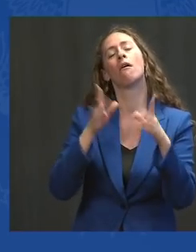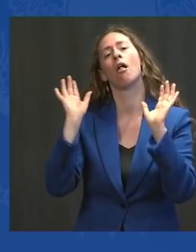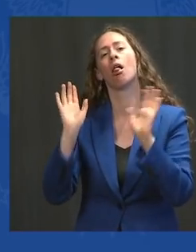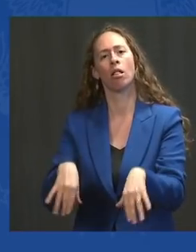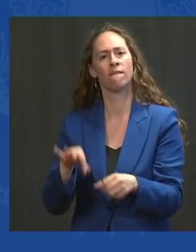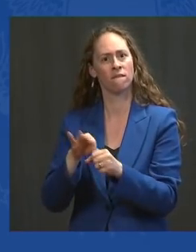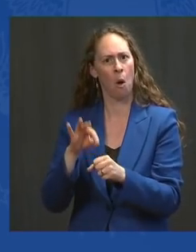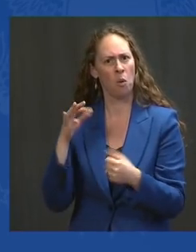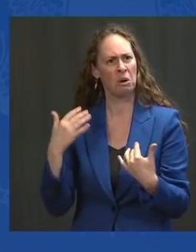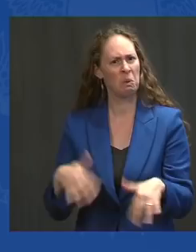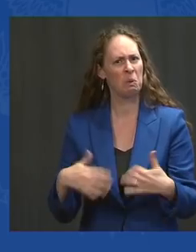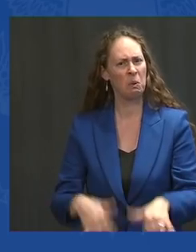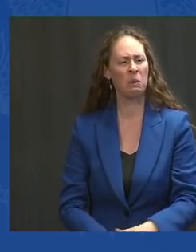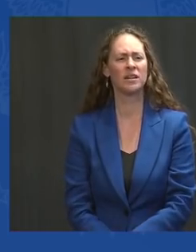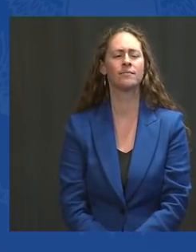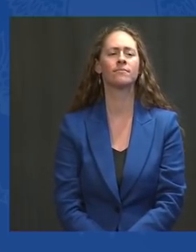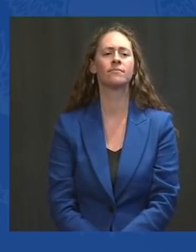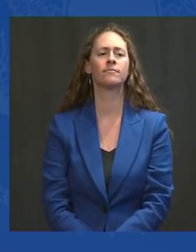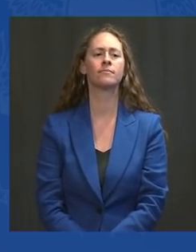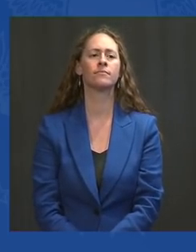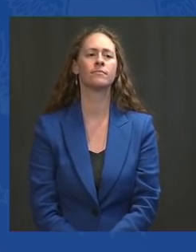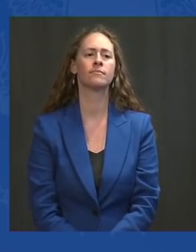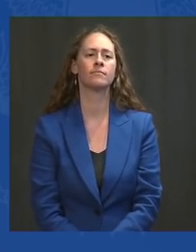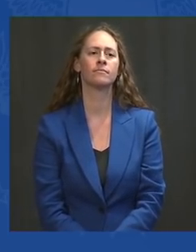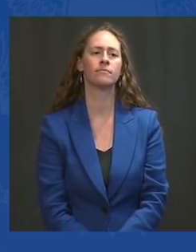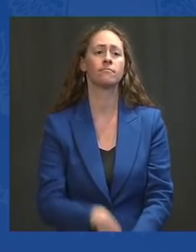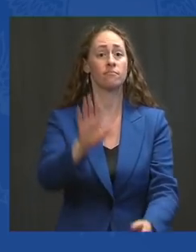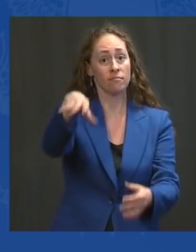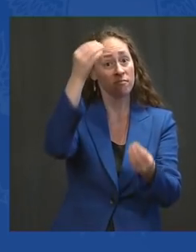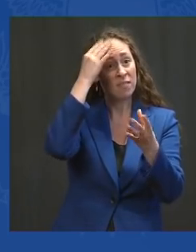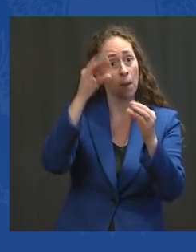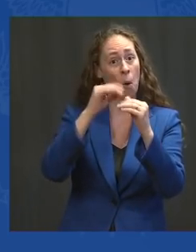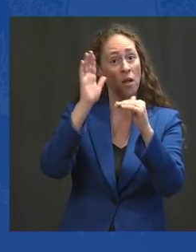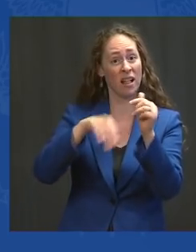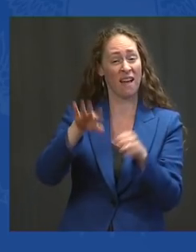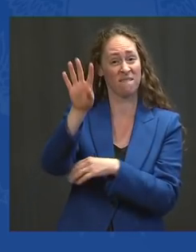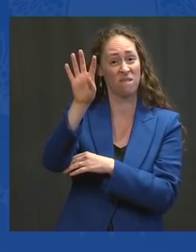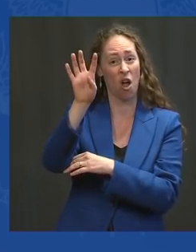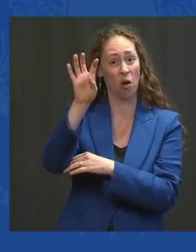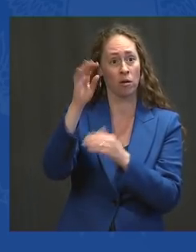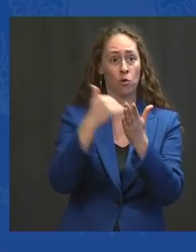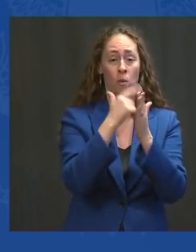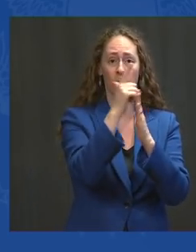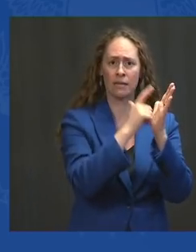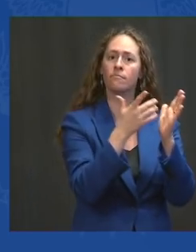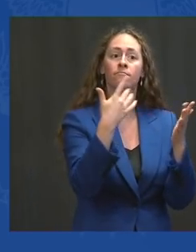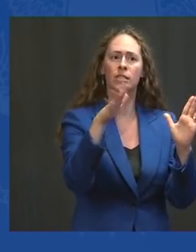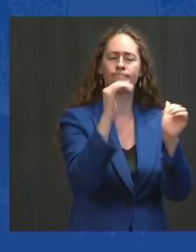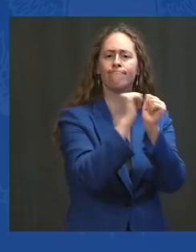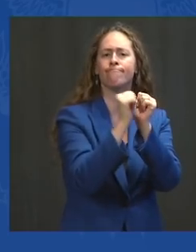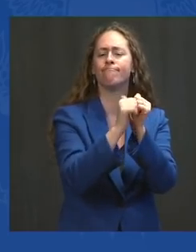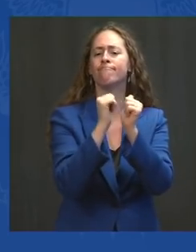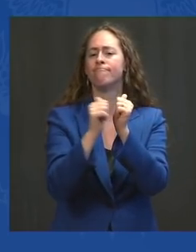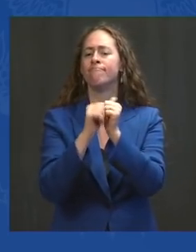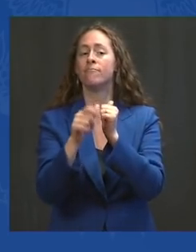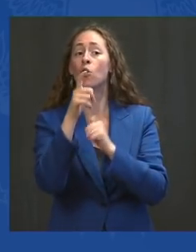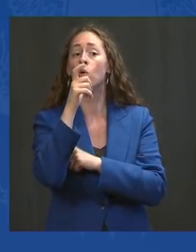nearly 400 additional bills Republican members of the state legislatures are trying to pass.